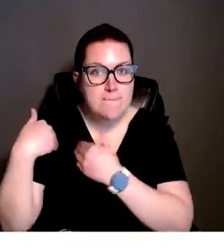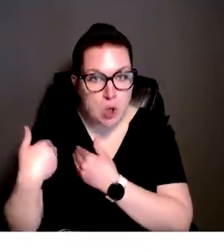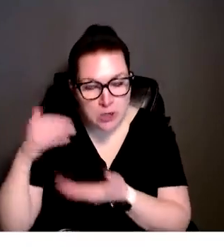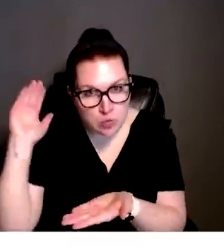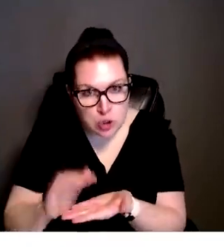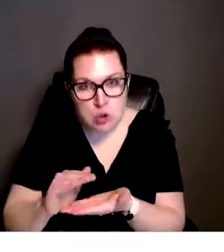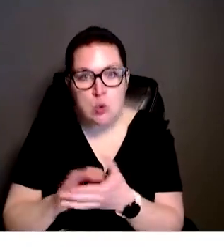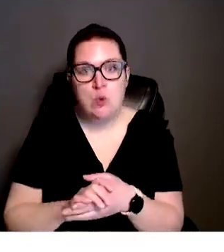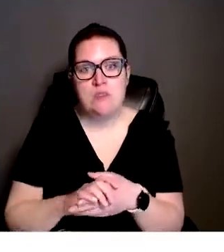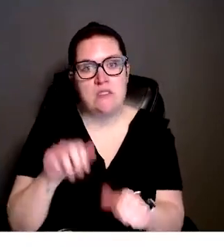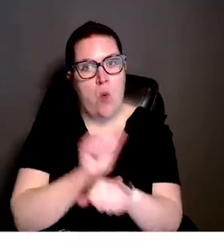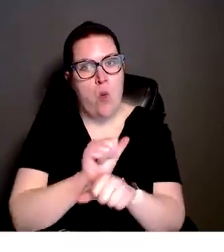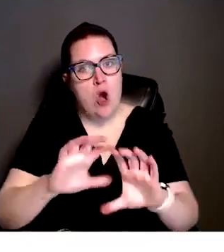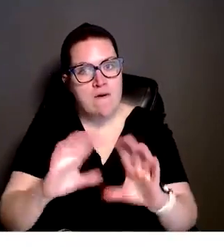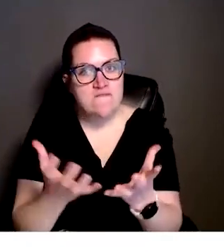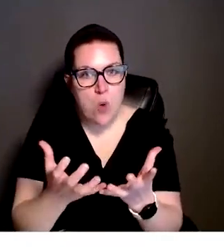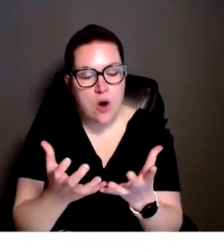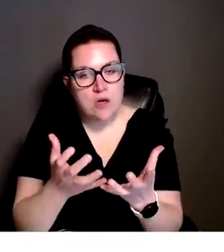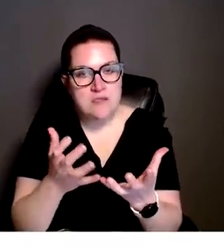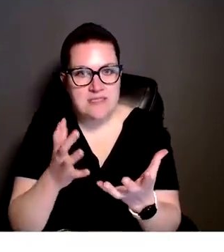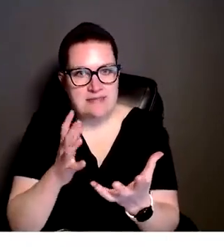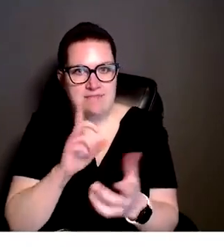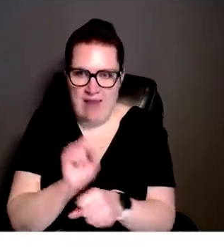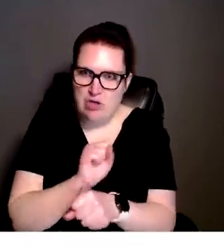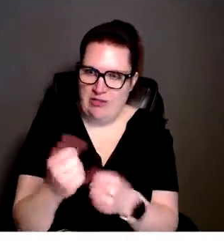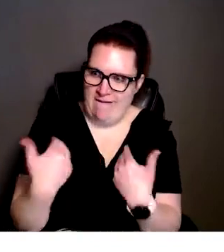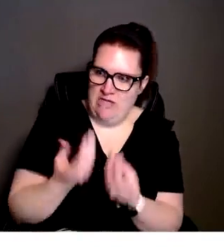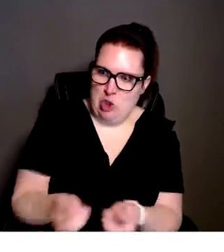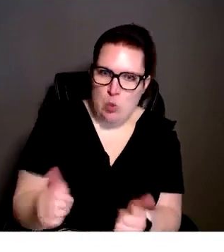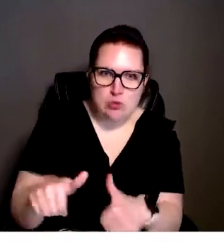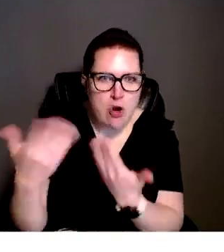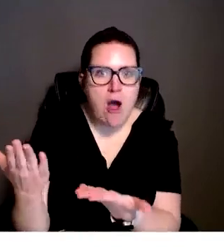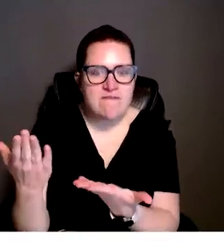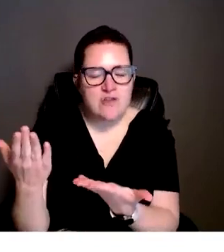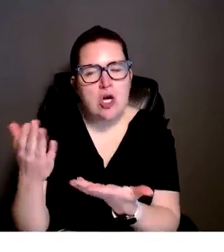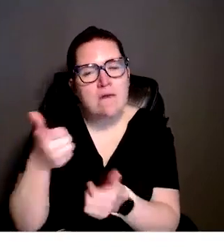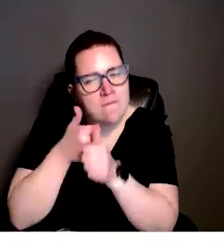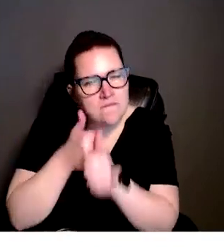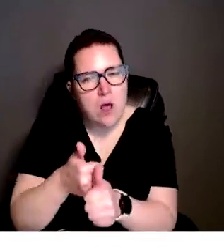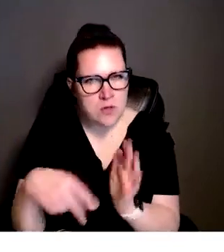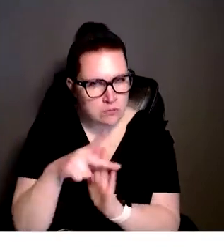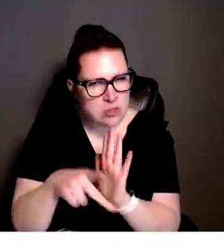workforce is actually extended through these solutions, in keeping with the principles that we laid out earlier.